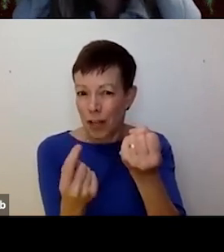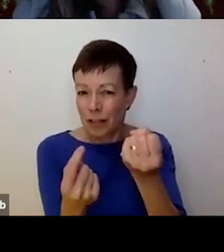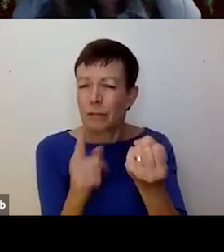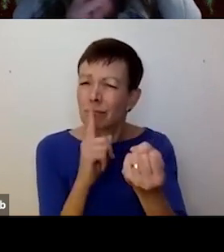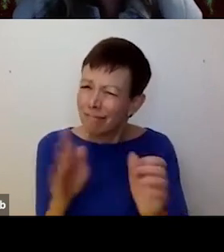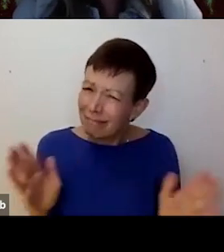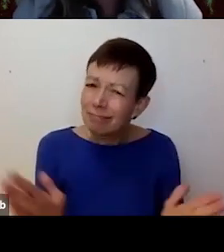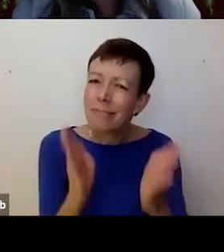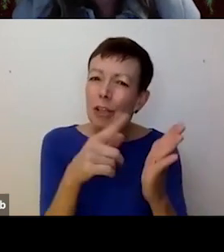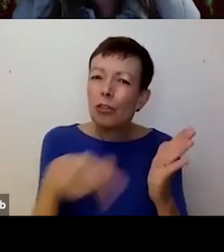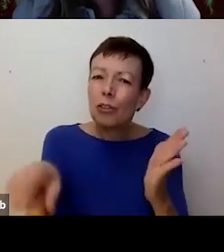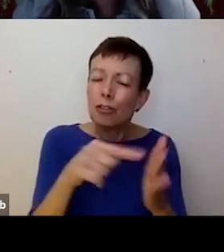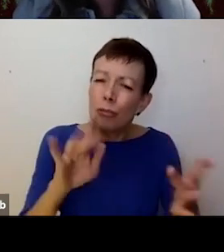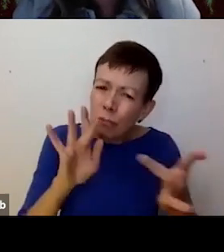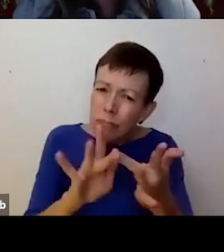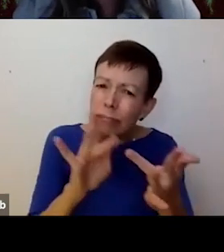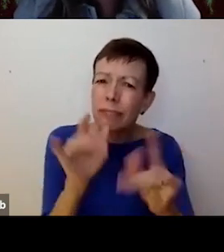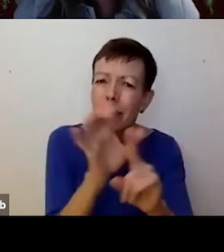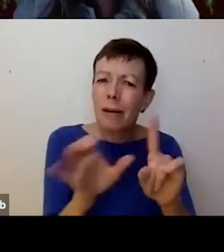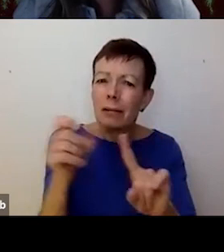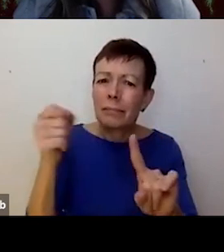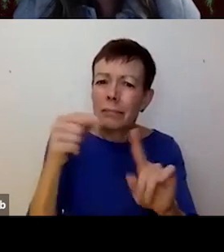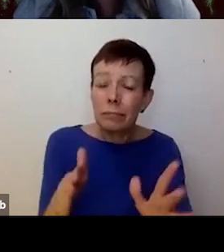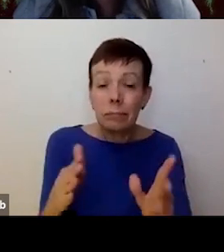to reach out if you have any questions for those of us at Calgary Arts Development, please do.